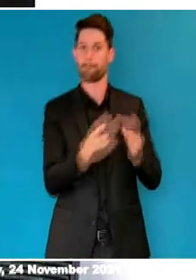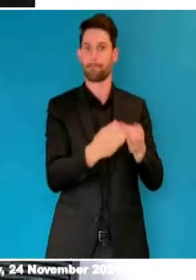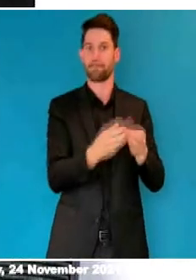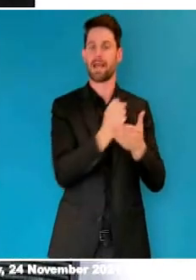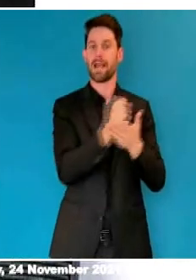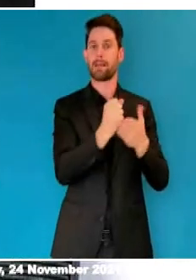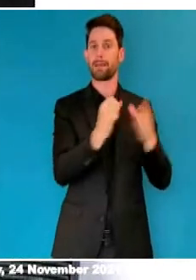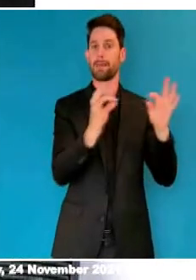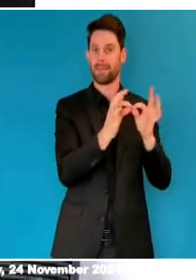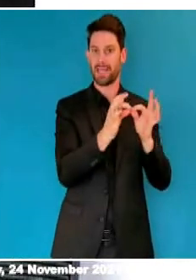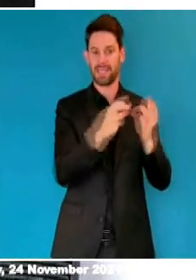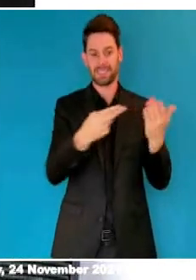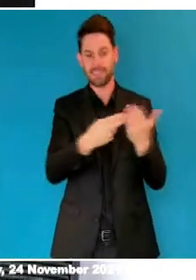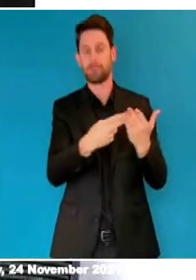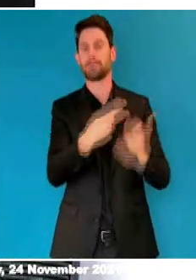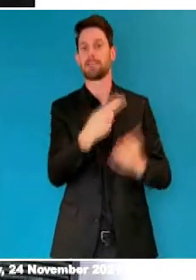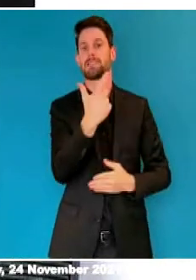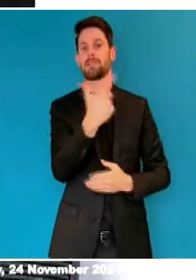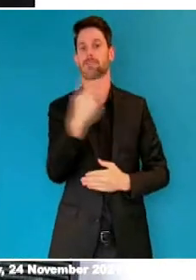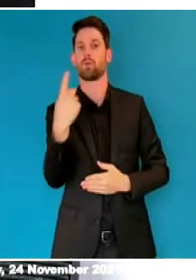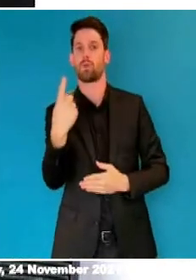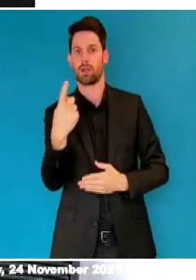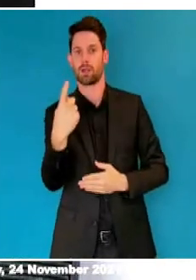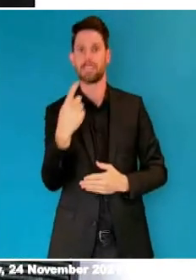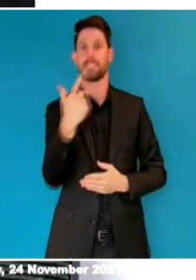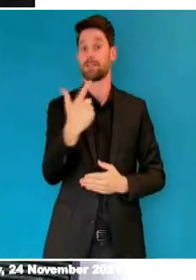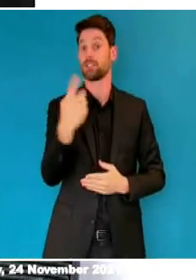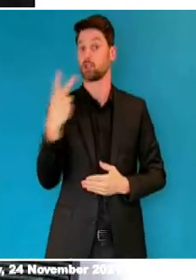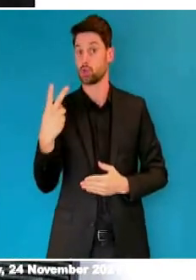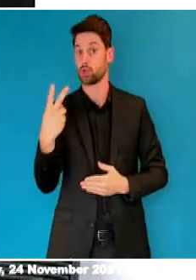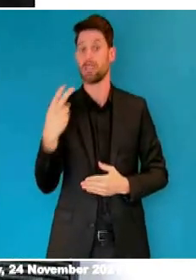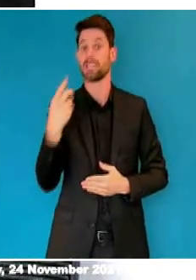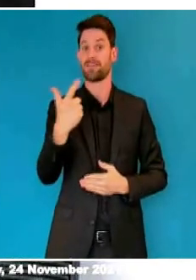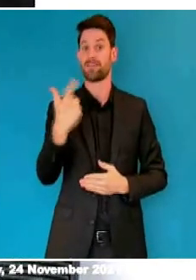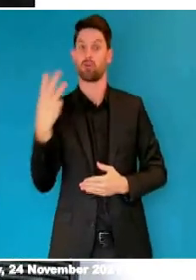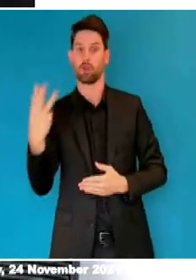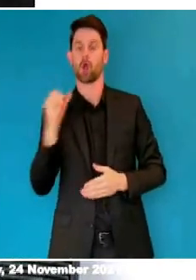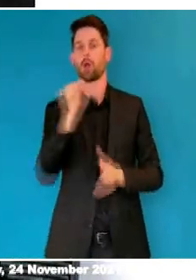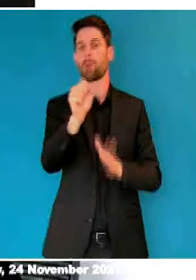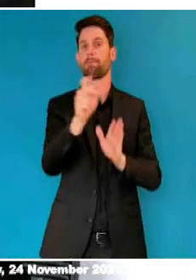at Tabs 71, 72 and 73. I don't take you there right now.